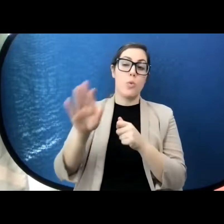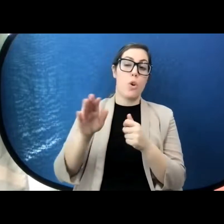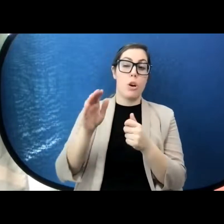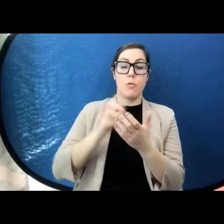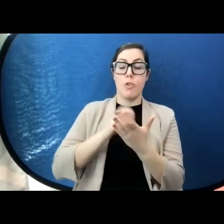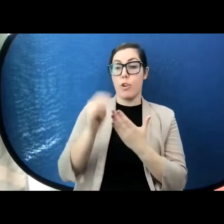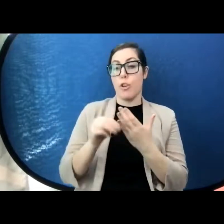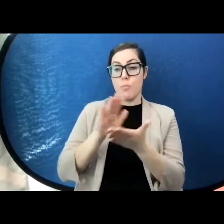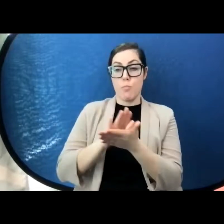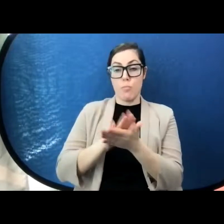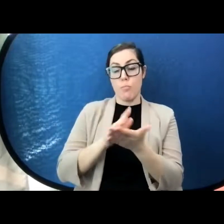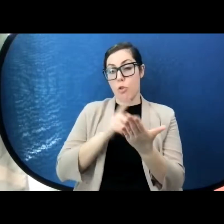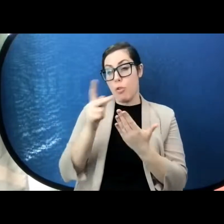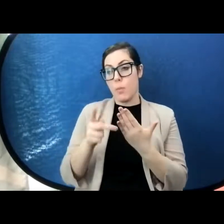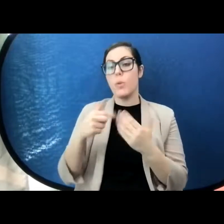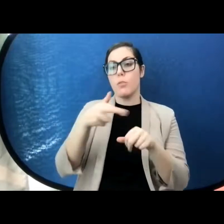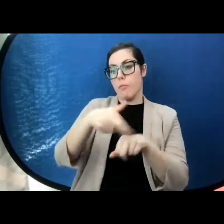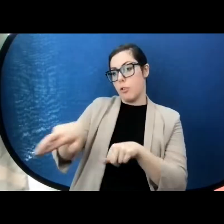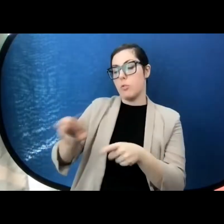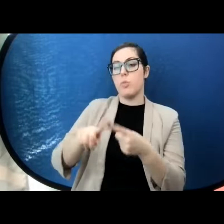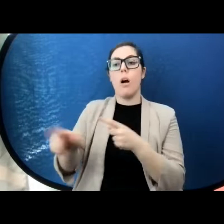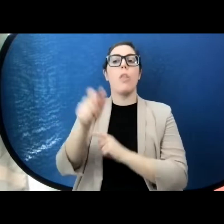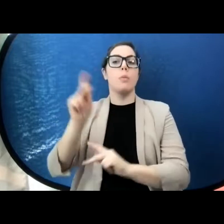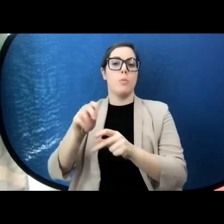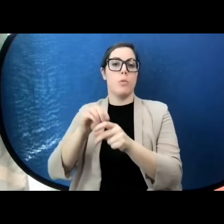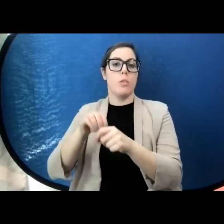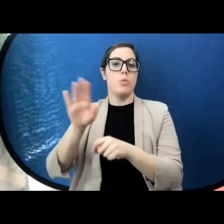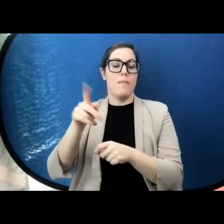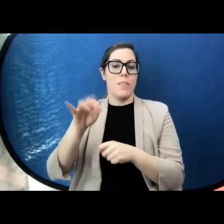is that we can refer you to other people in your field who have been doing similar things,